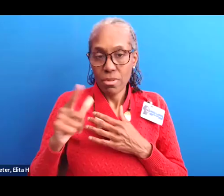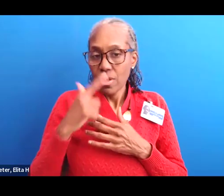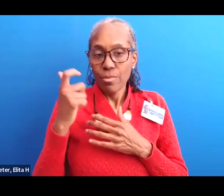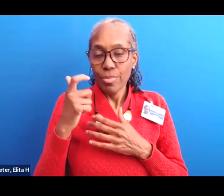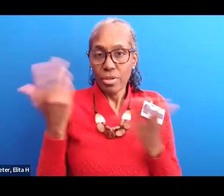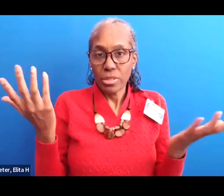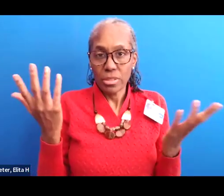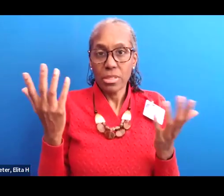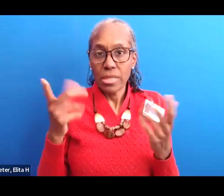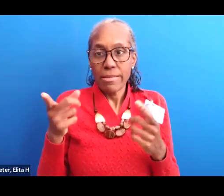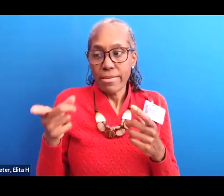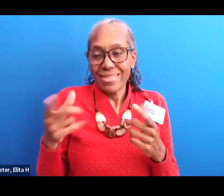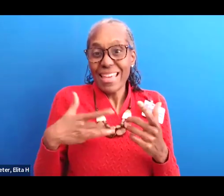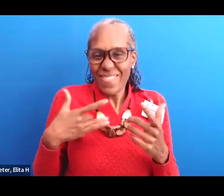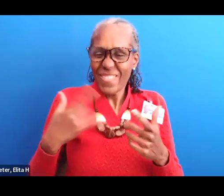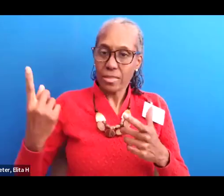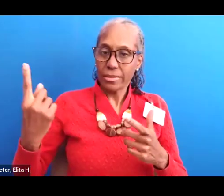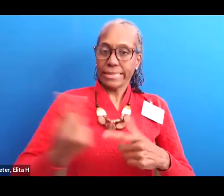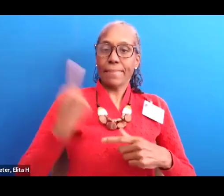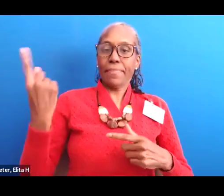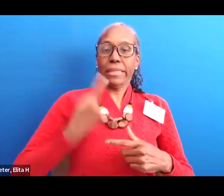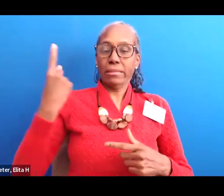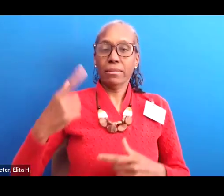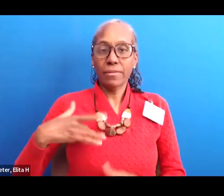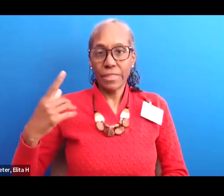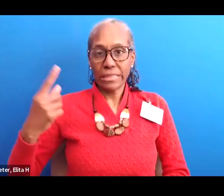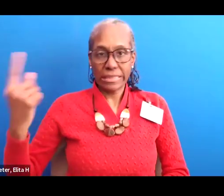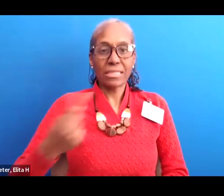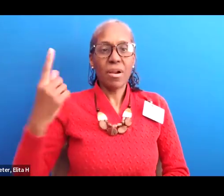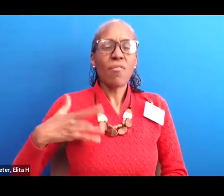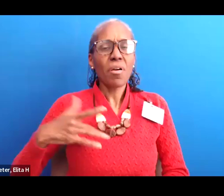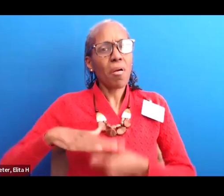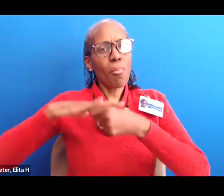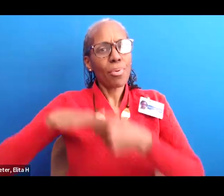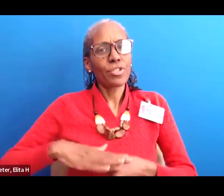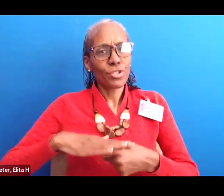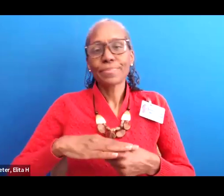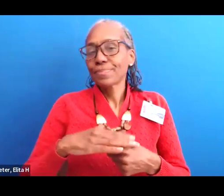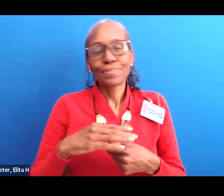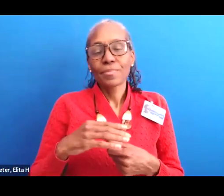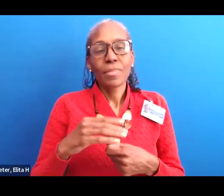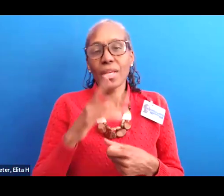they, they feel something. It feels like this pressure and it's, it's really kind of irritating.